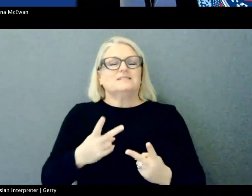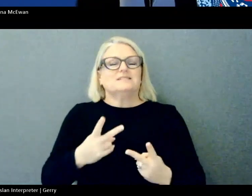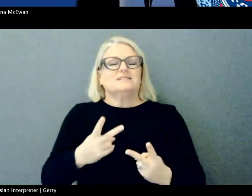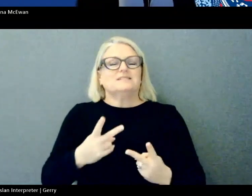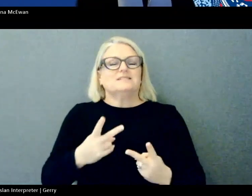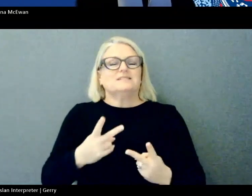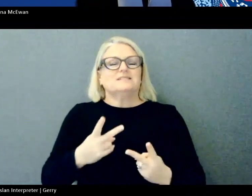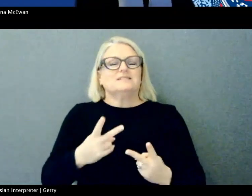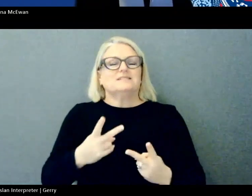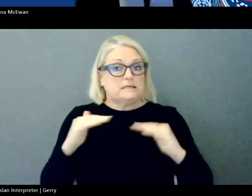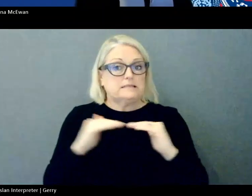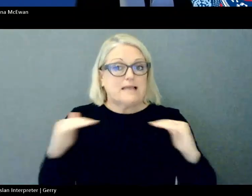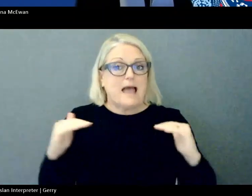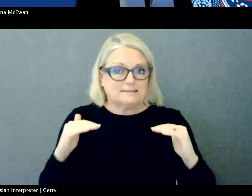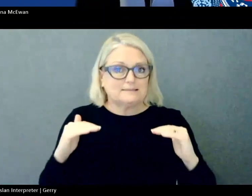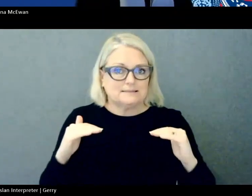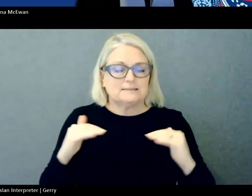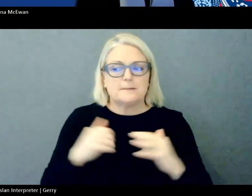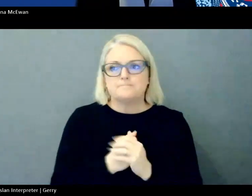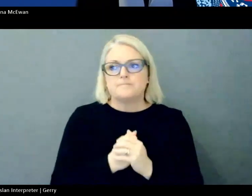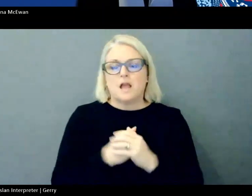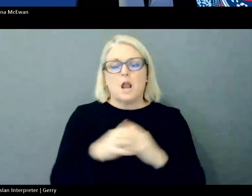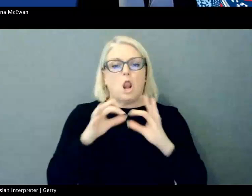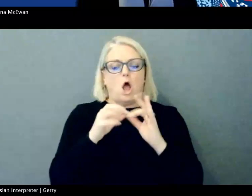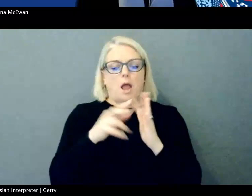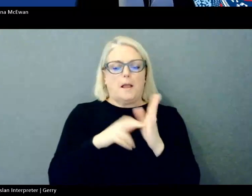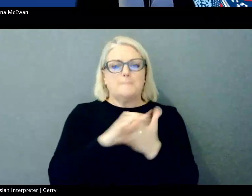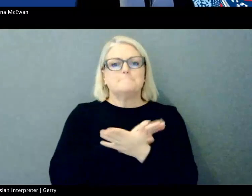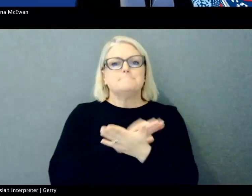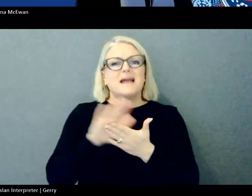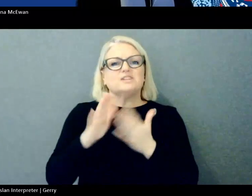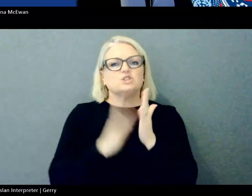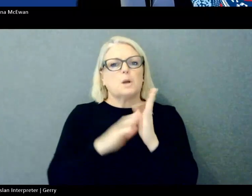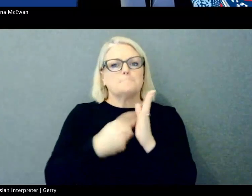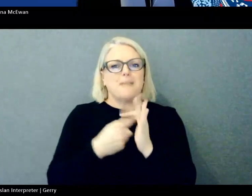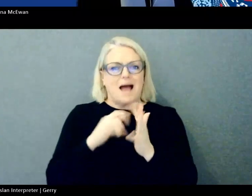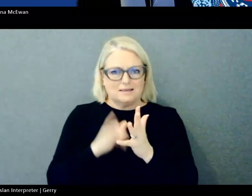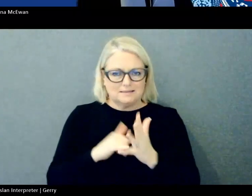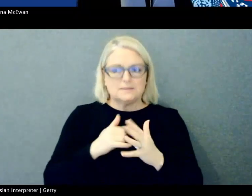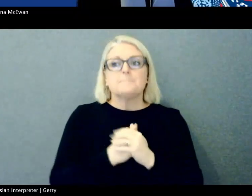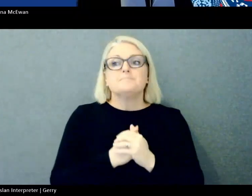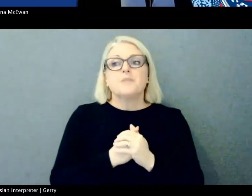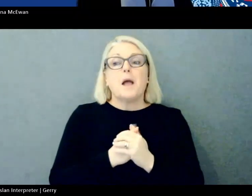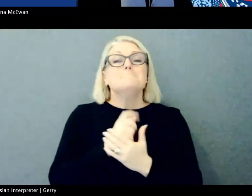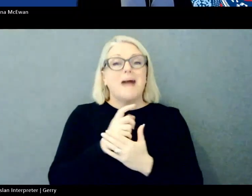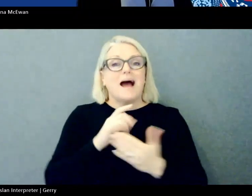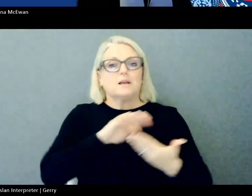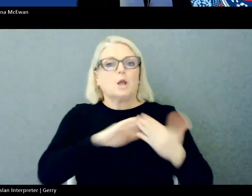around what is considered to be quality in the services, but really what the community visitors bring is a lens that's focused on: